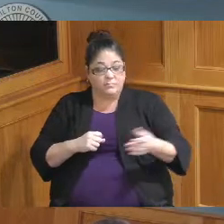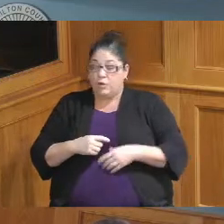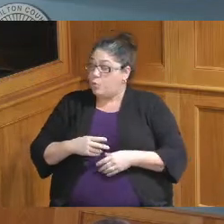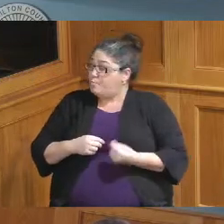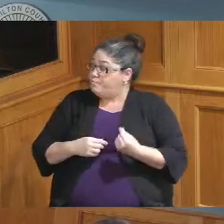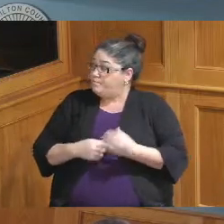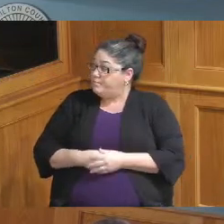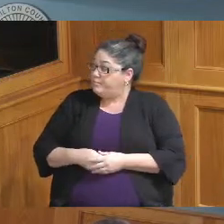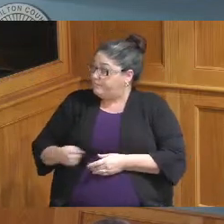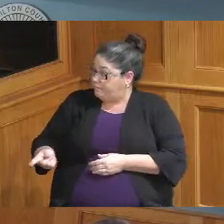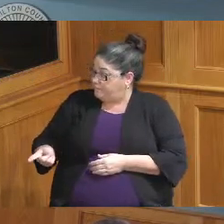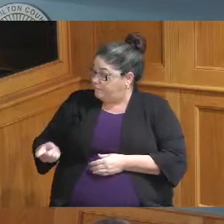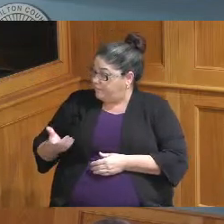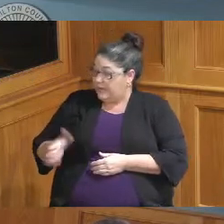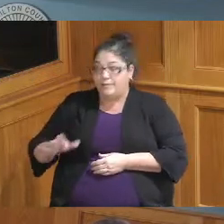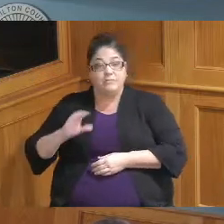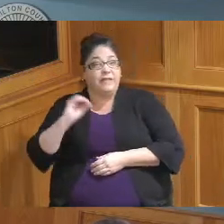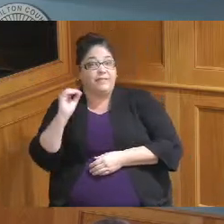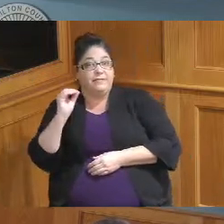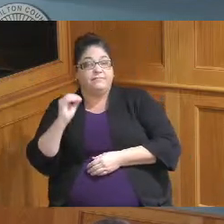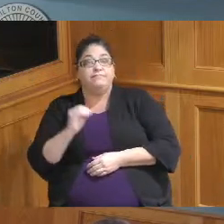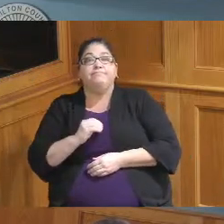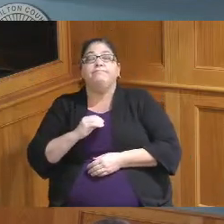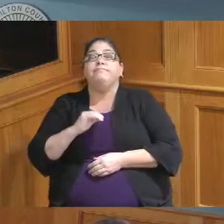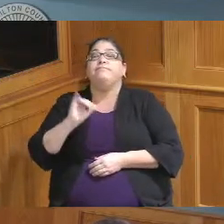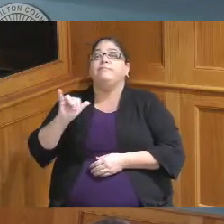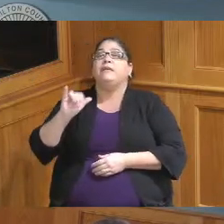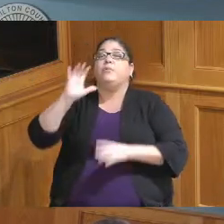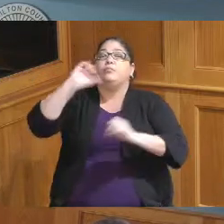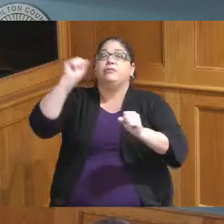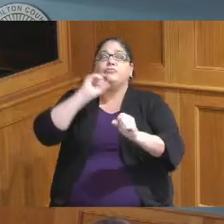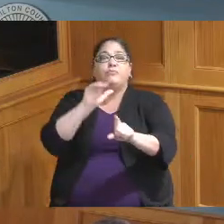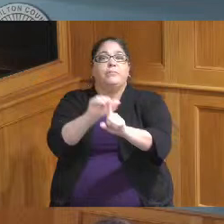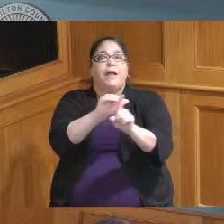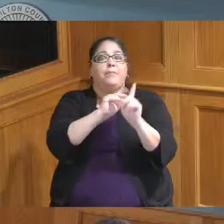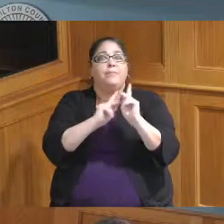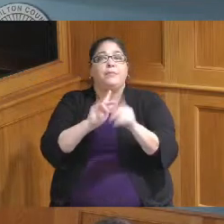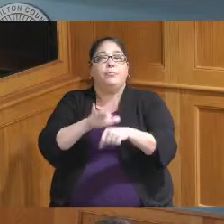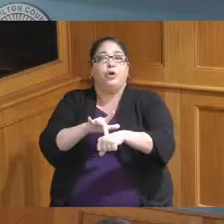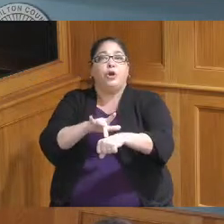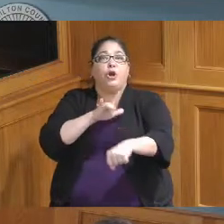Commissioner Dumas anything nothing I just want to remind people that early voting has started you